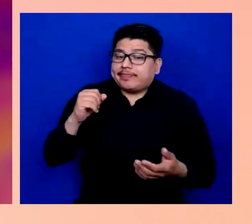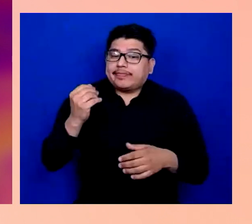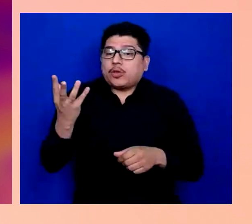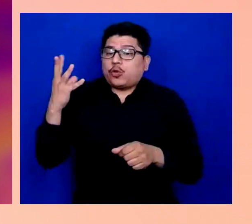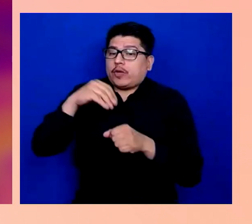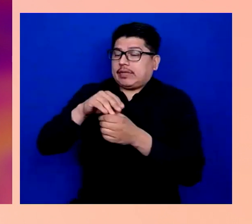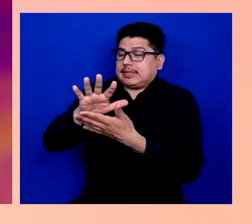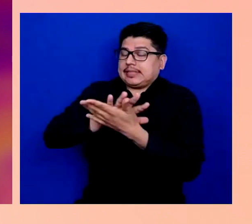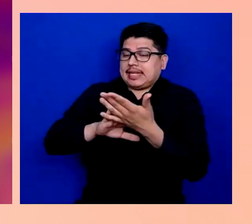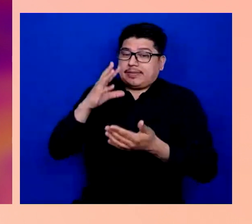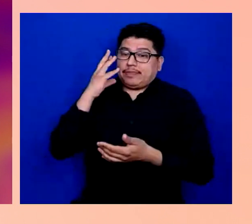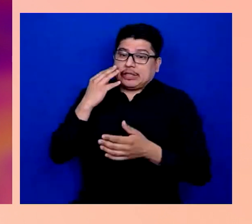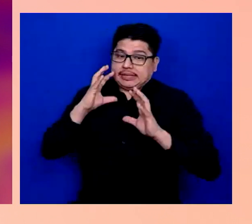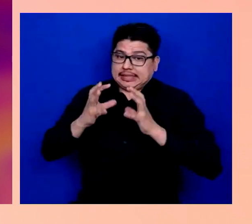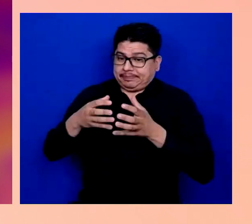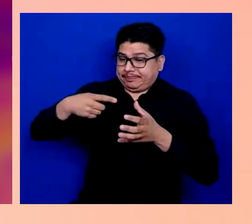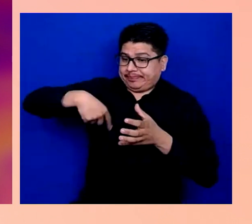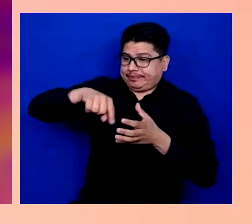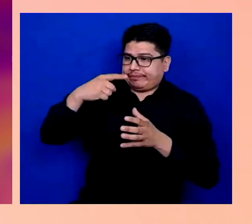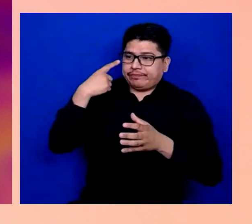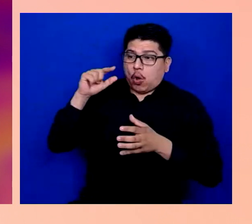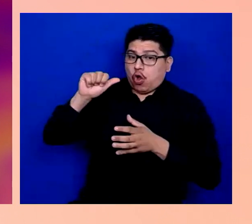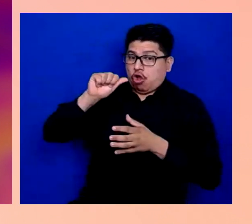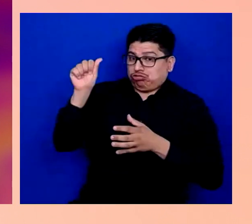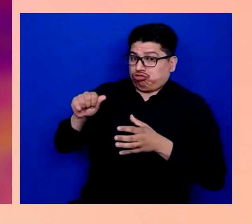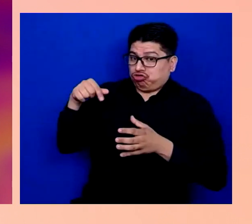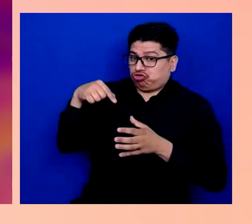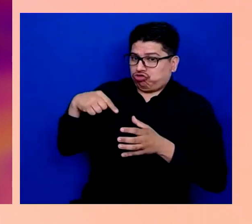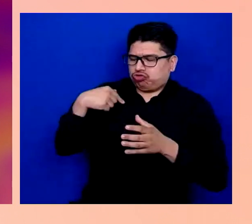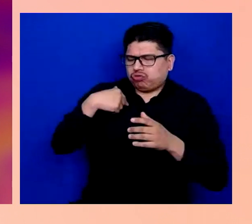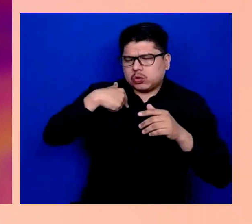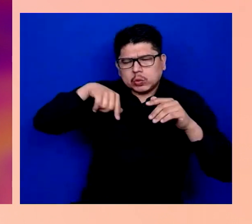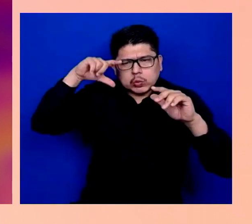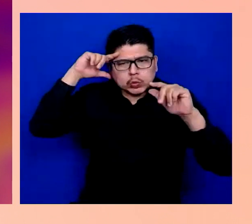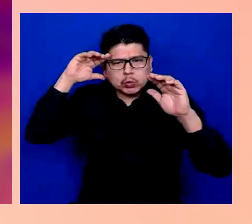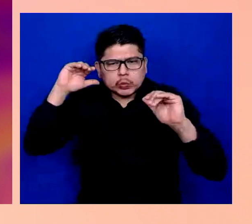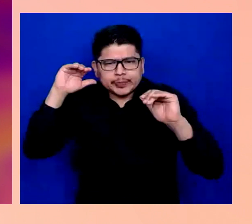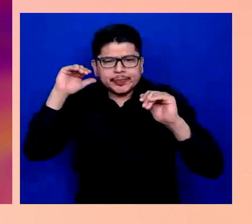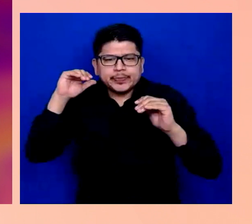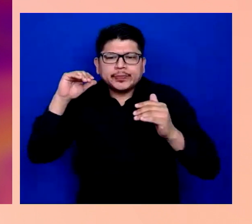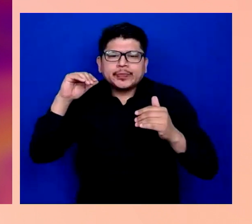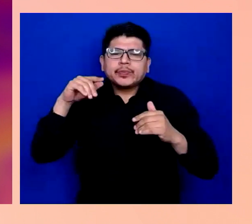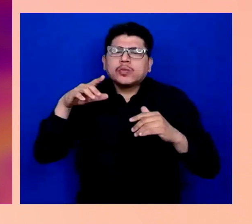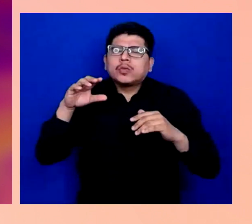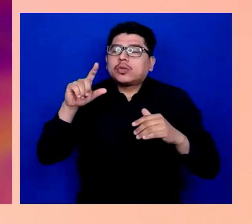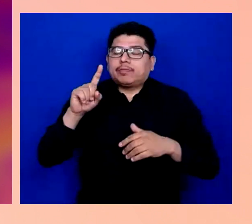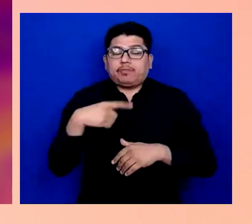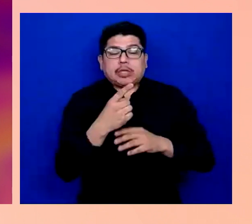But my hope is like, there won't be a single team, then it'll be every team.